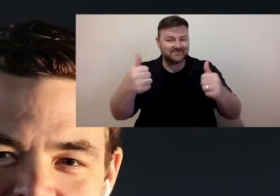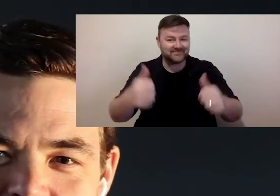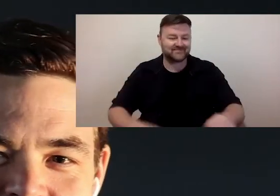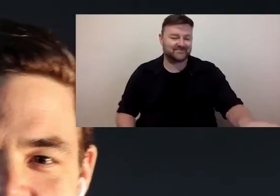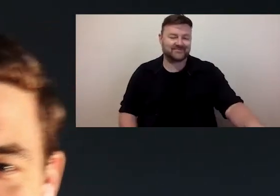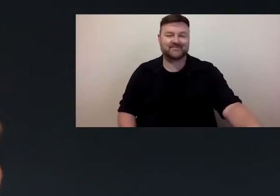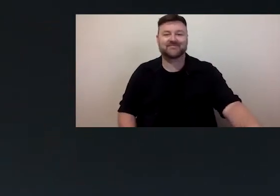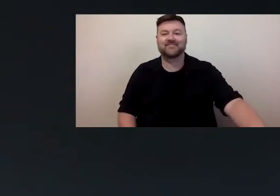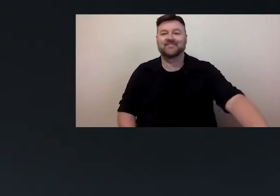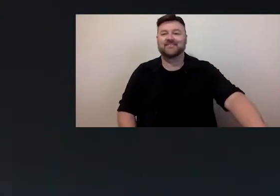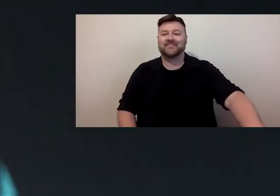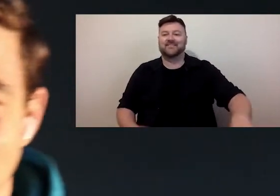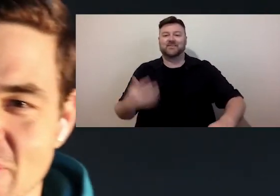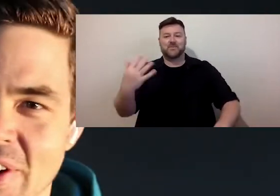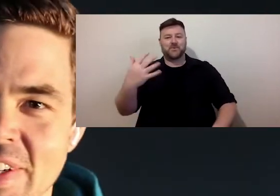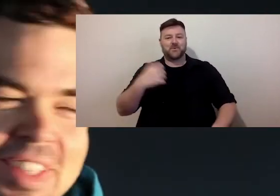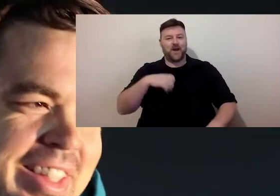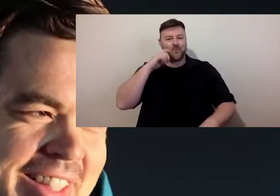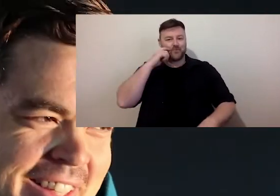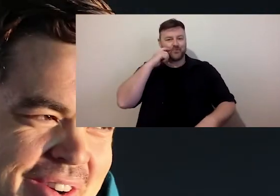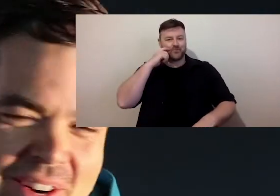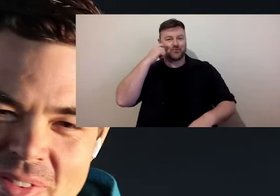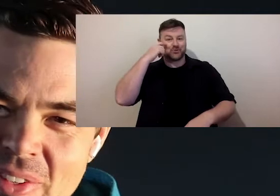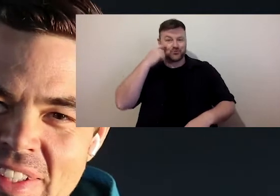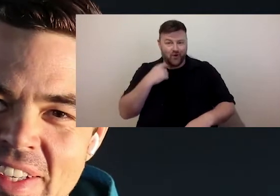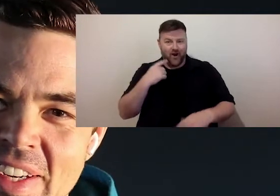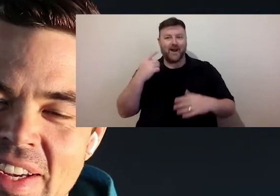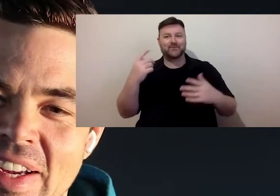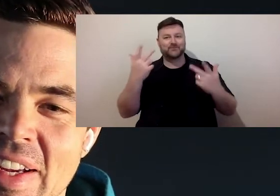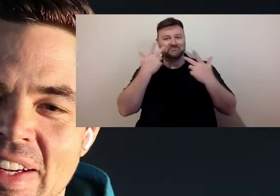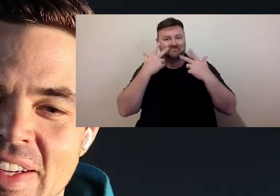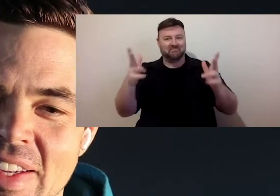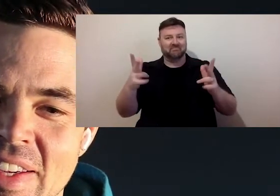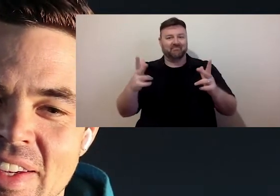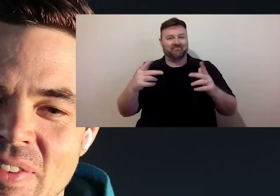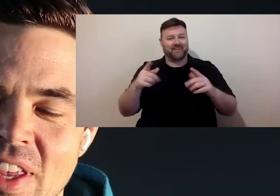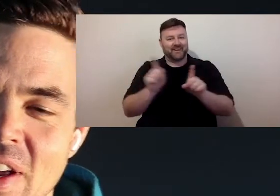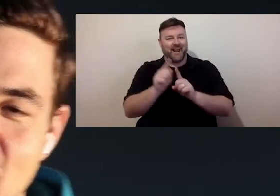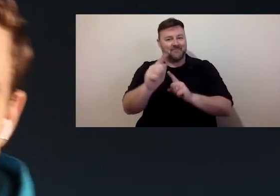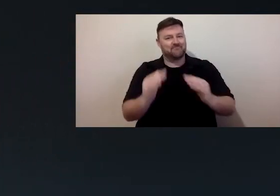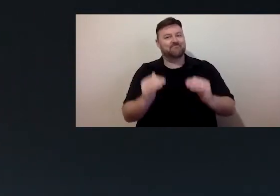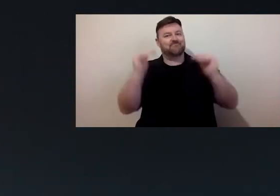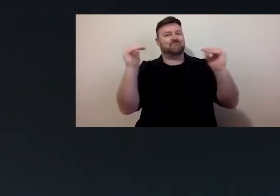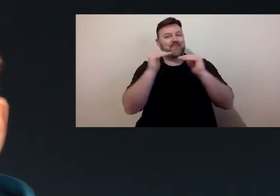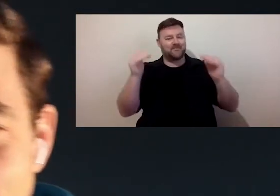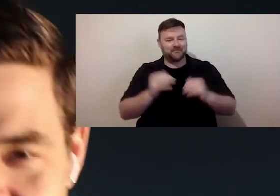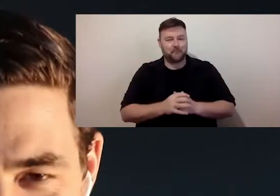to live up to that intro - incredible! G'day, everyone. My name